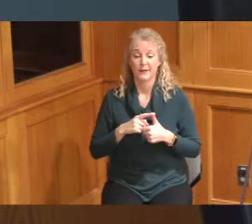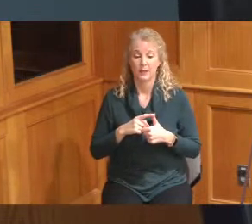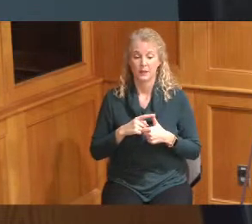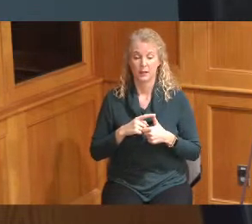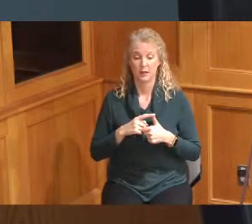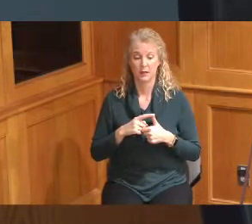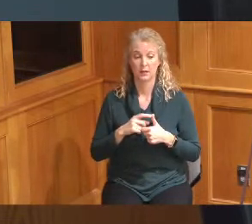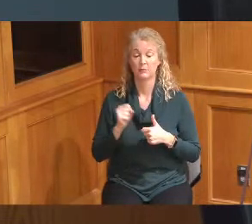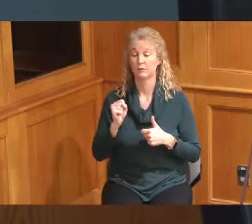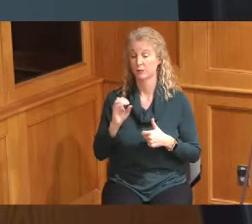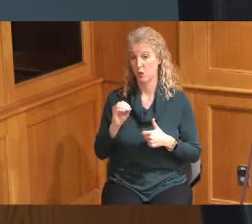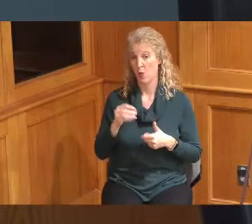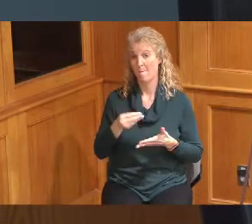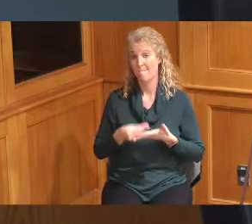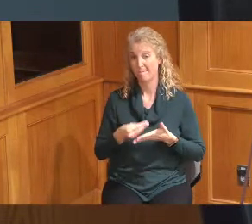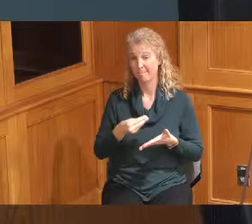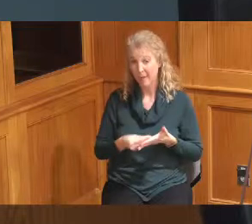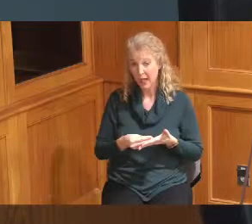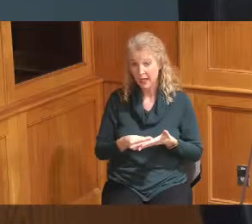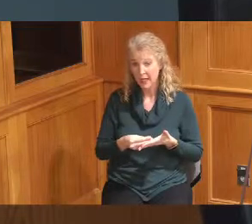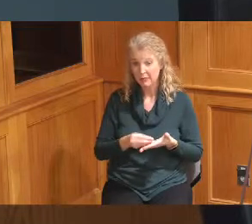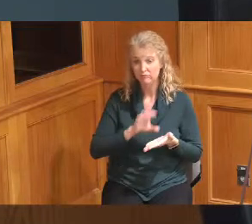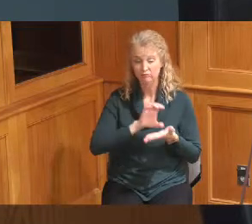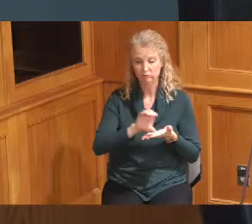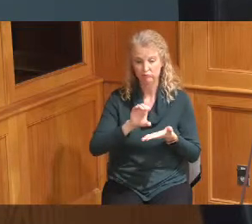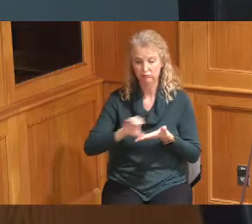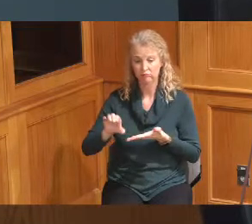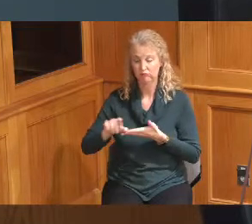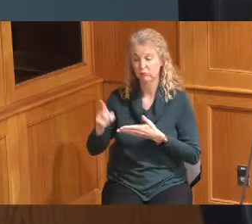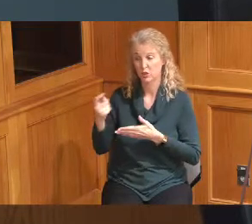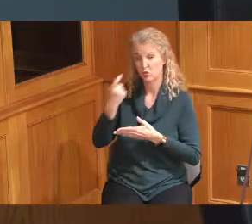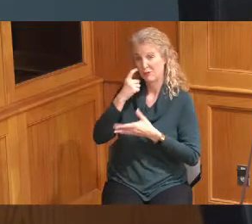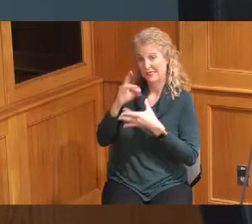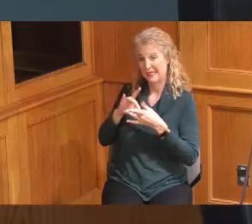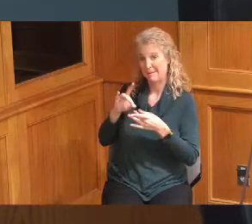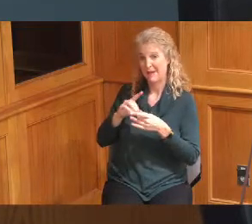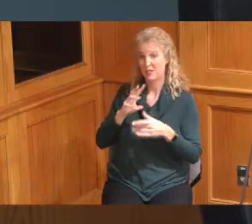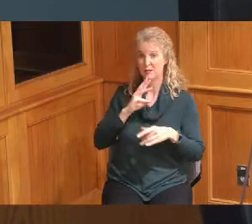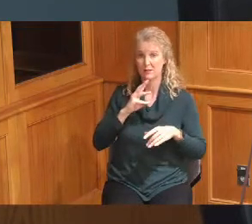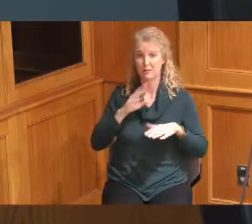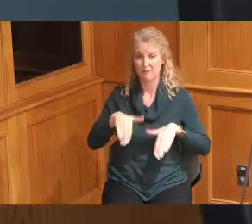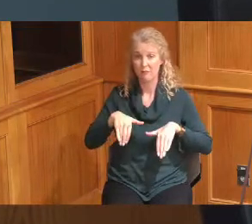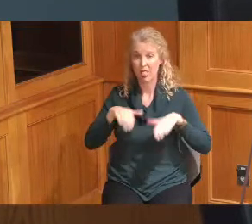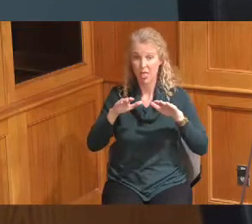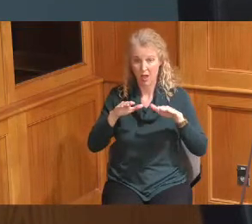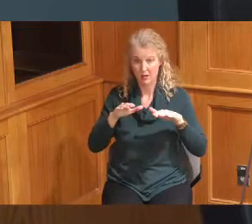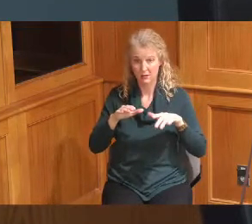Investments of the county and the the floods that you referred to in Norwood and other neighborhoods